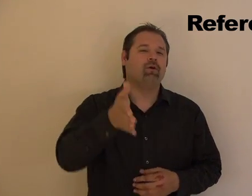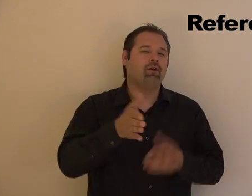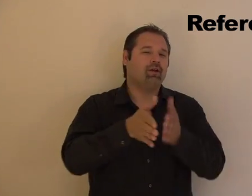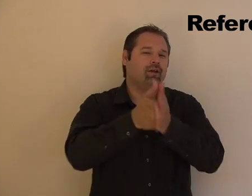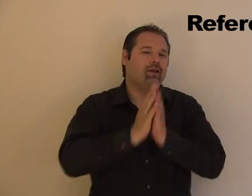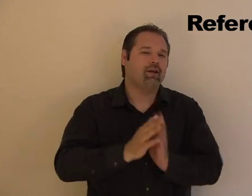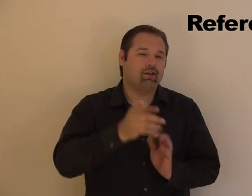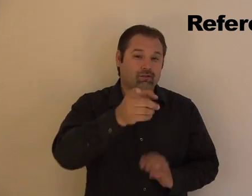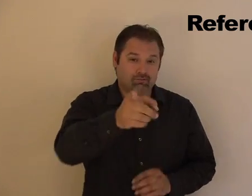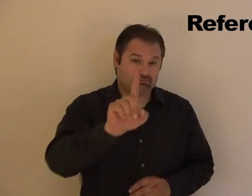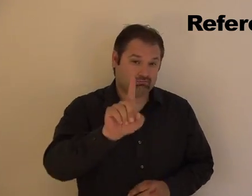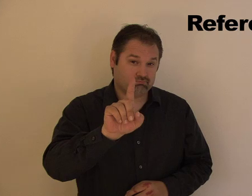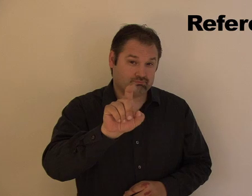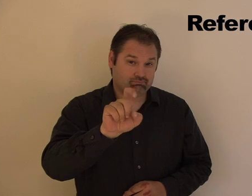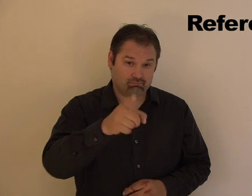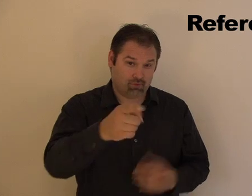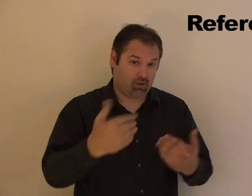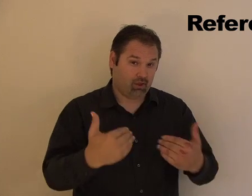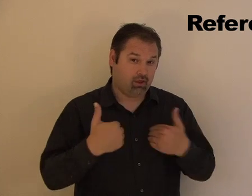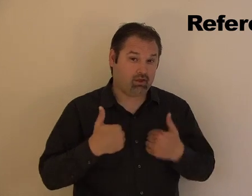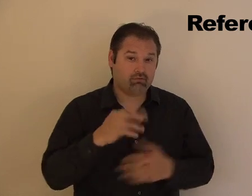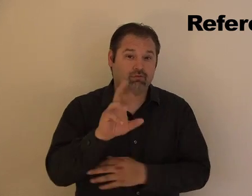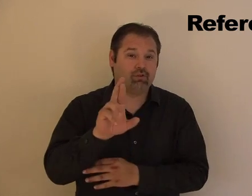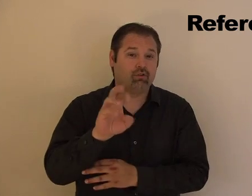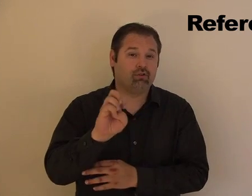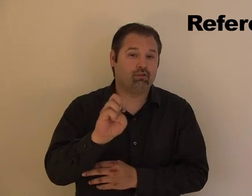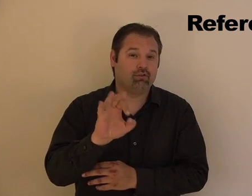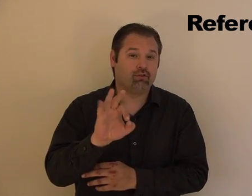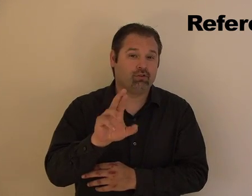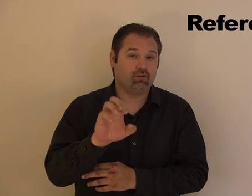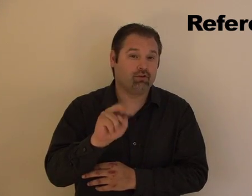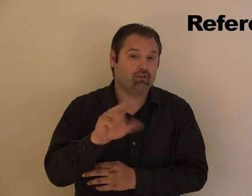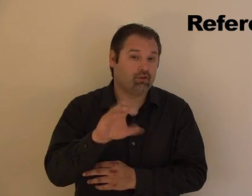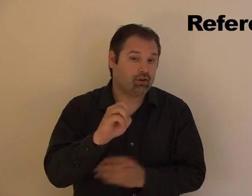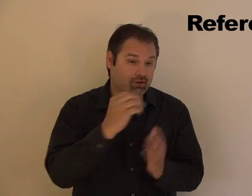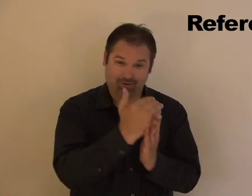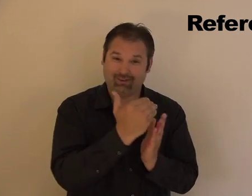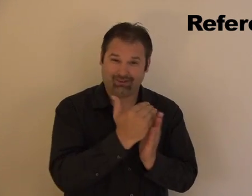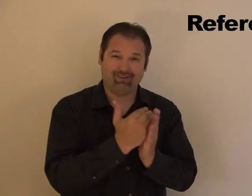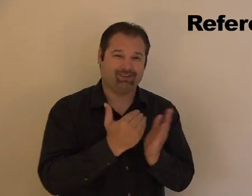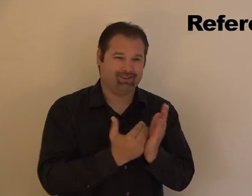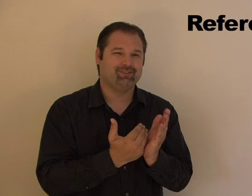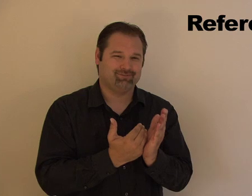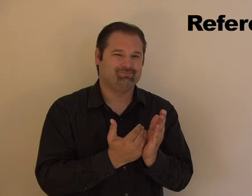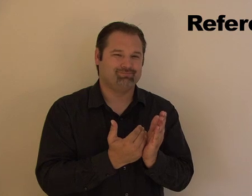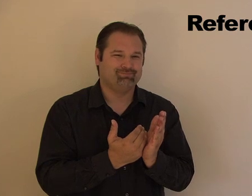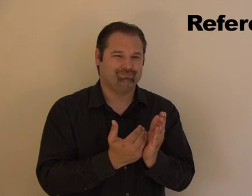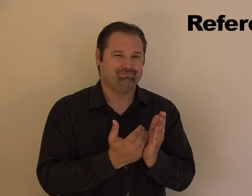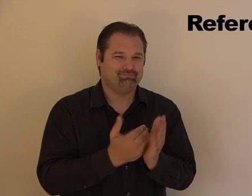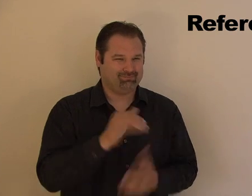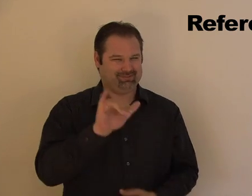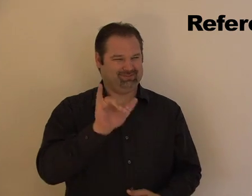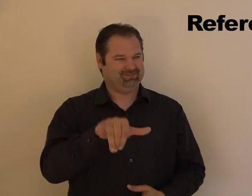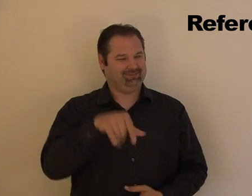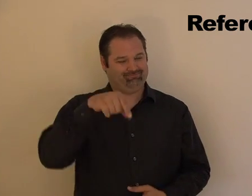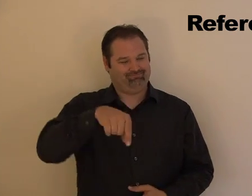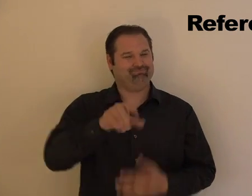This workshop focuses on references.